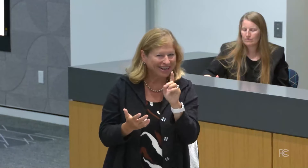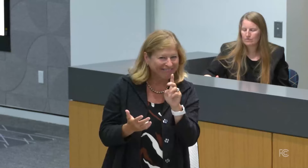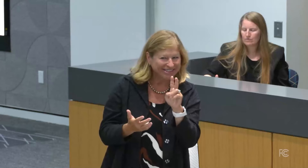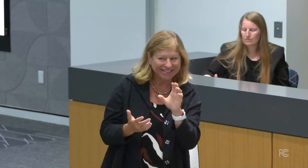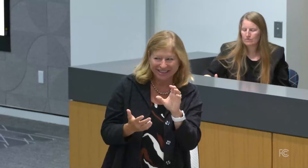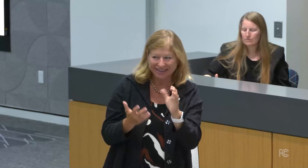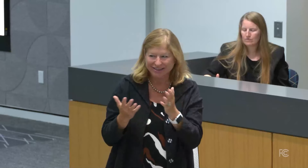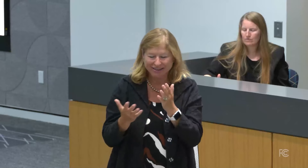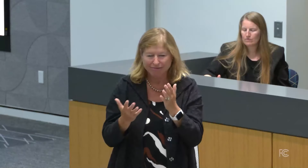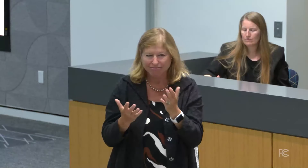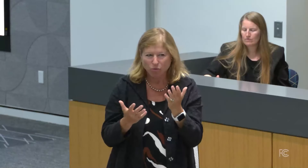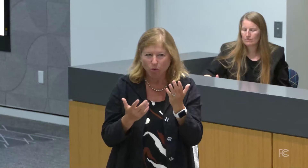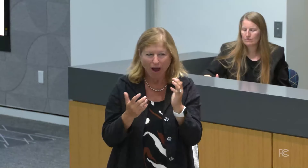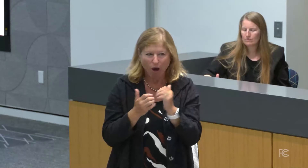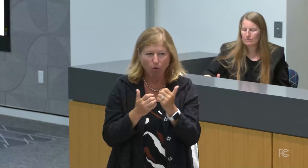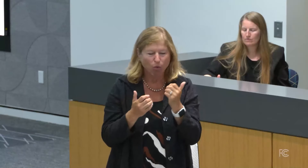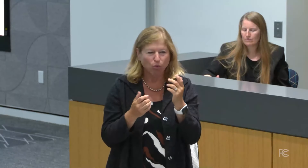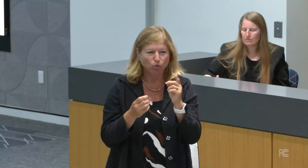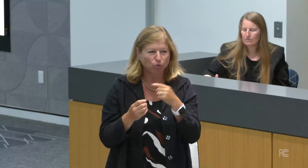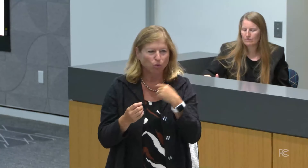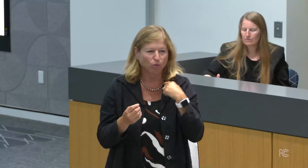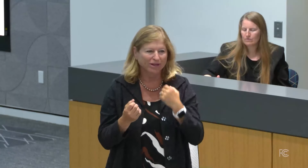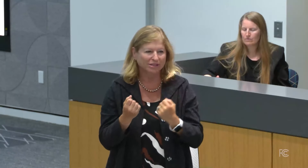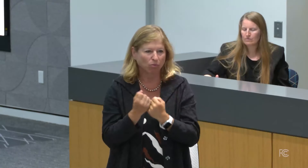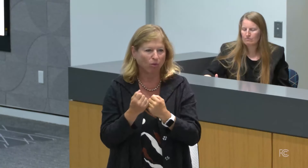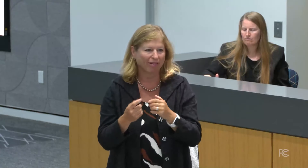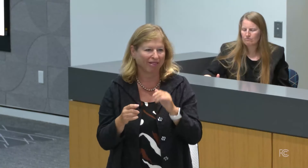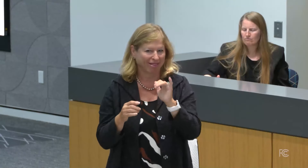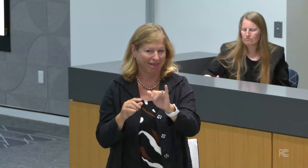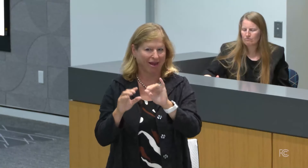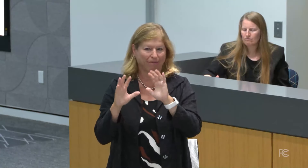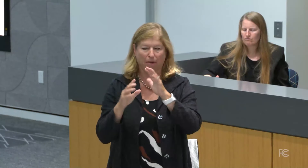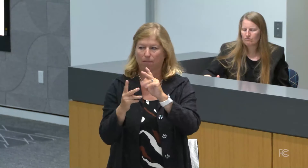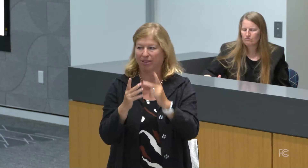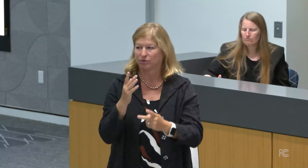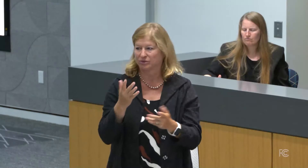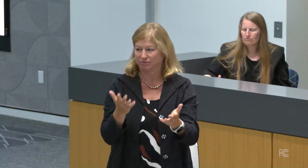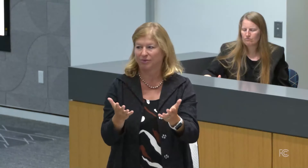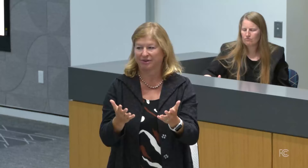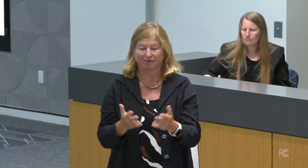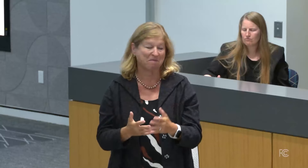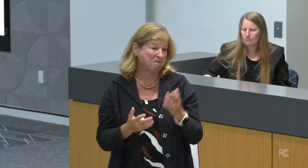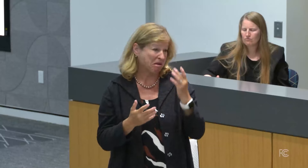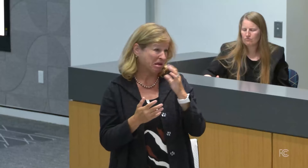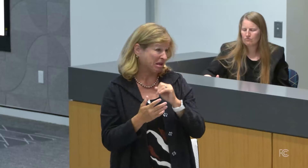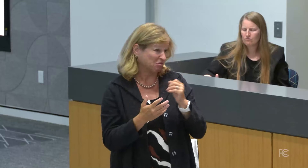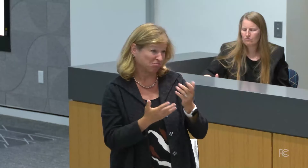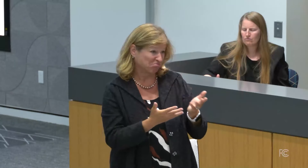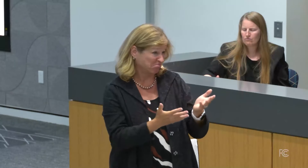QUESTION THROUGH LIVEQUESTIONS@FCC.GOV. THE QUESTION ASKS, WHAT DO